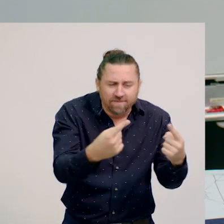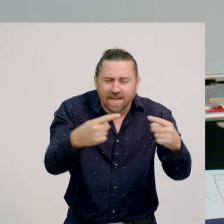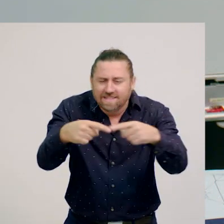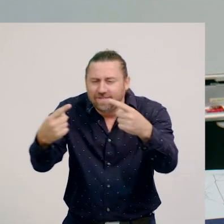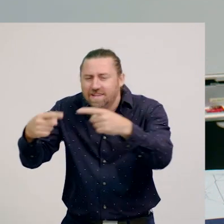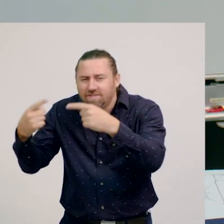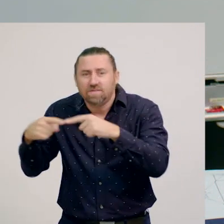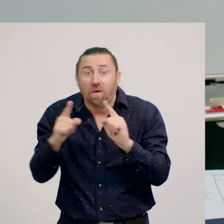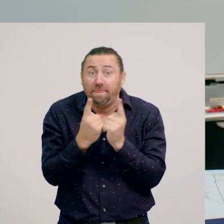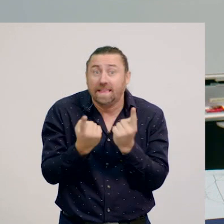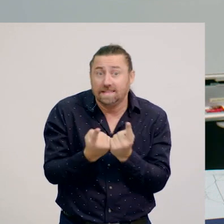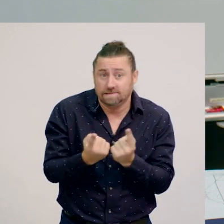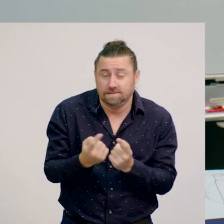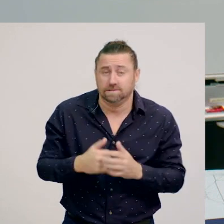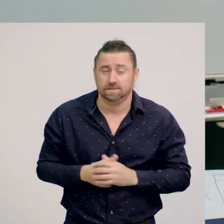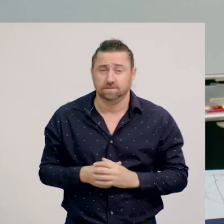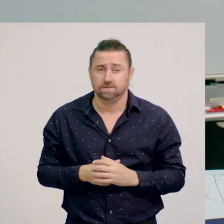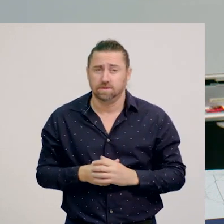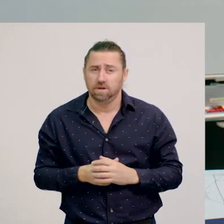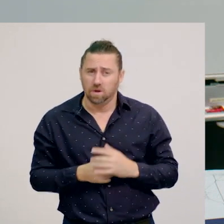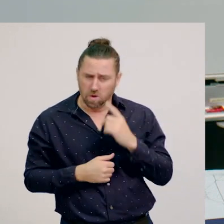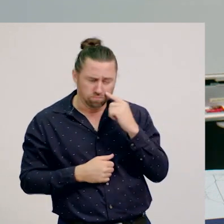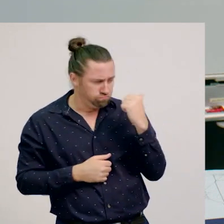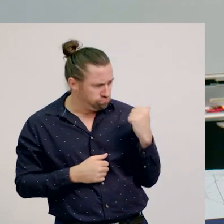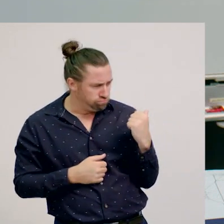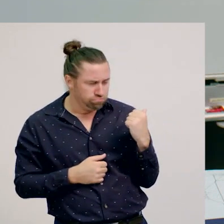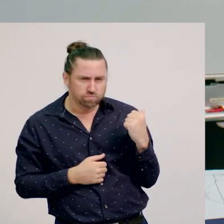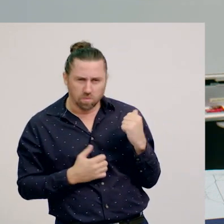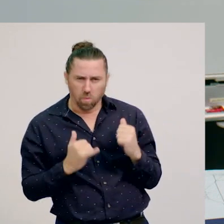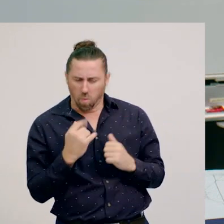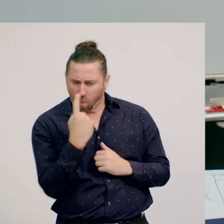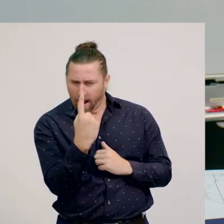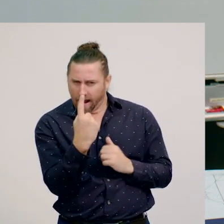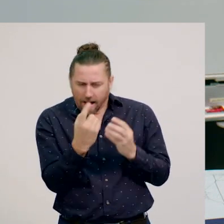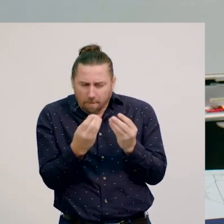First, we’re just going to look at objects that are made of one material.